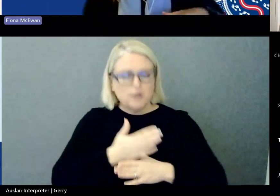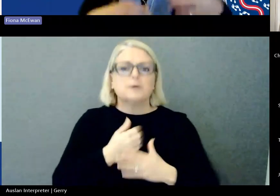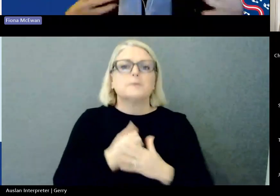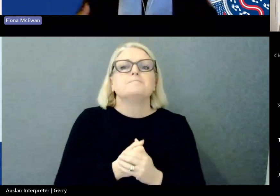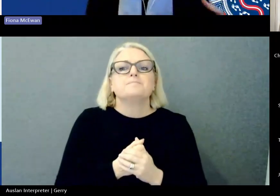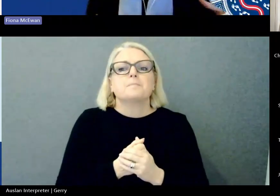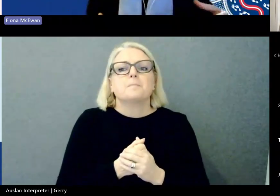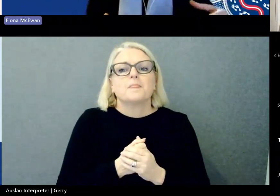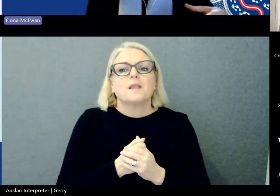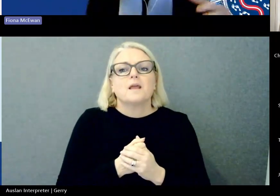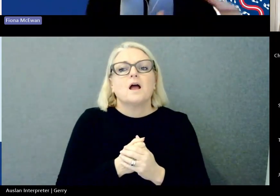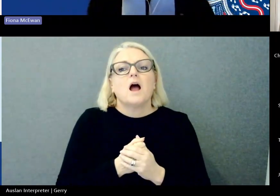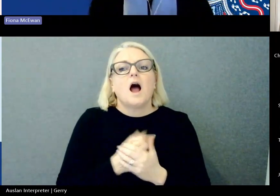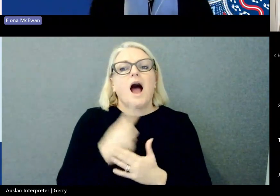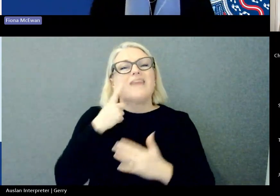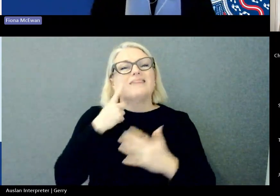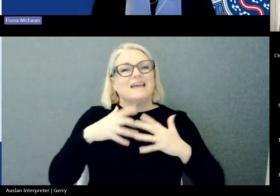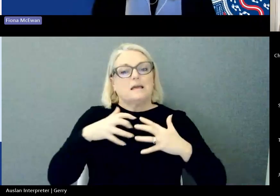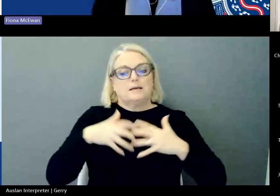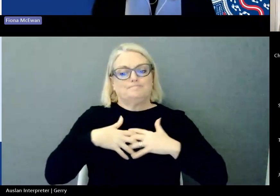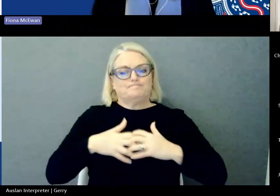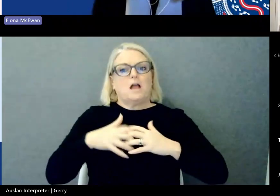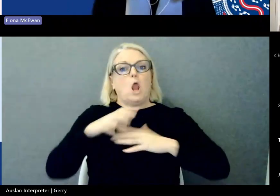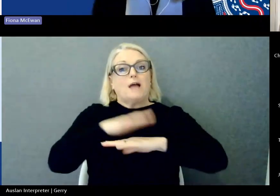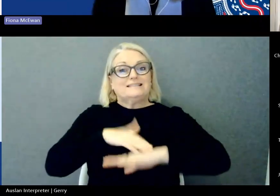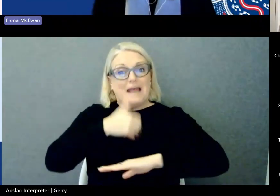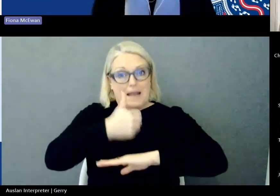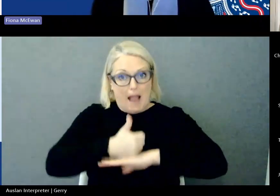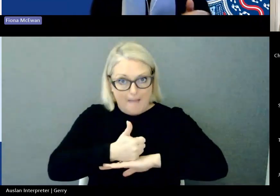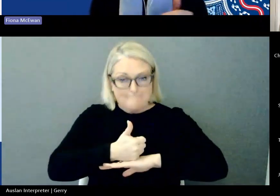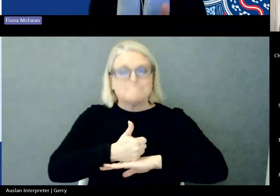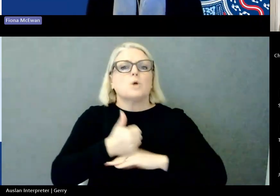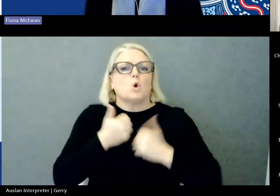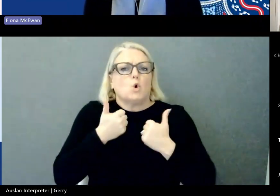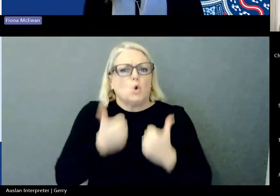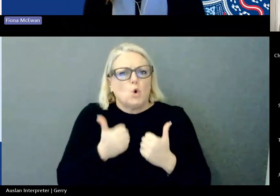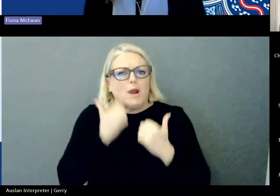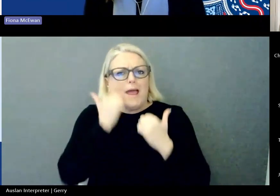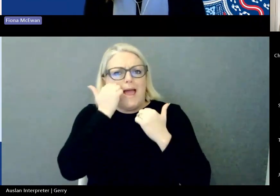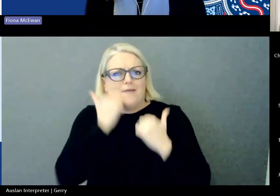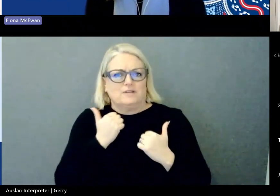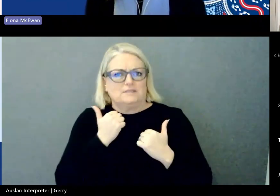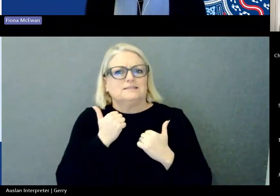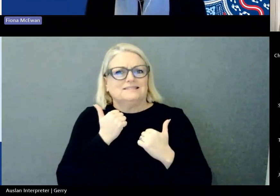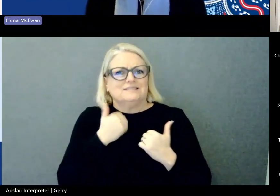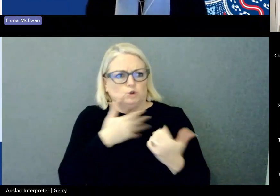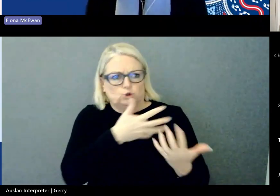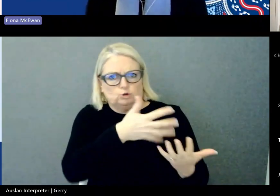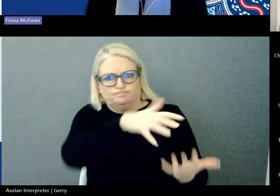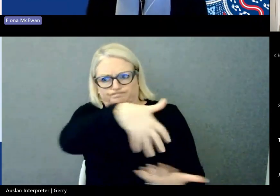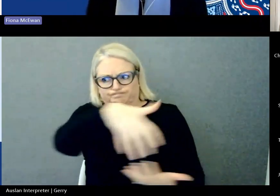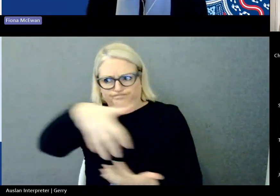or setting ourselves up to have an evidence-based practice or service design, but also making sure we're measuring the outcomes that actually matter to people